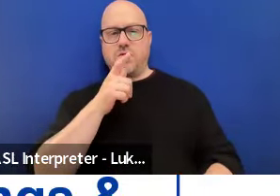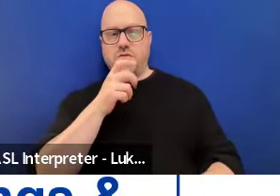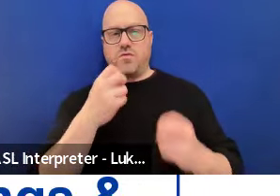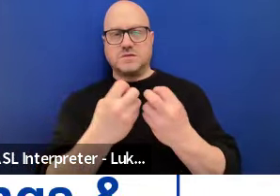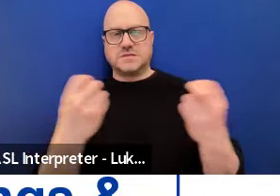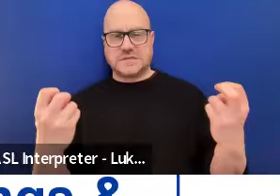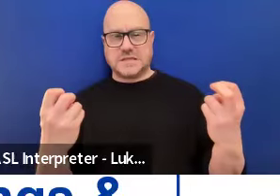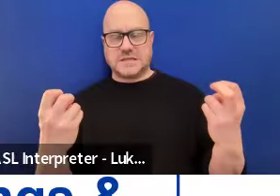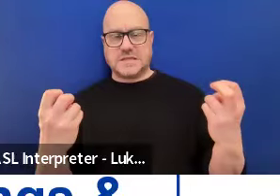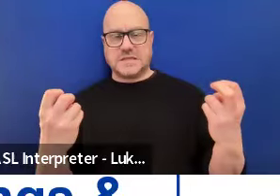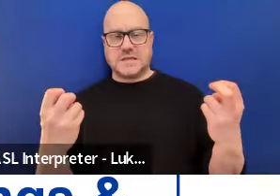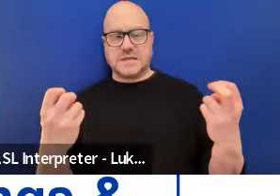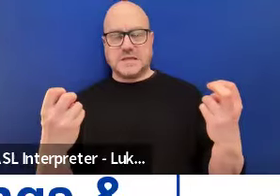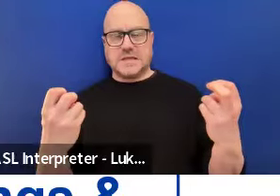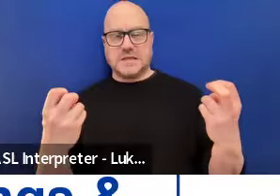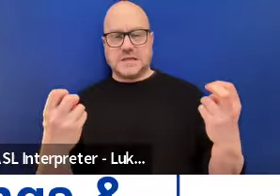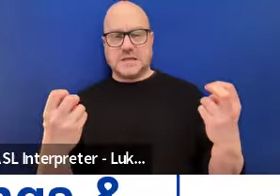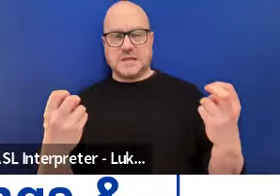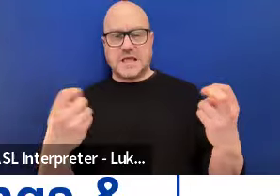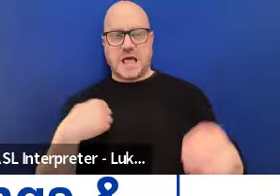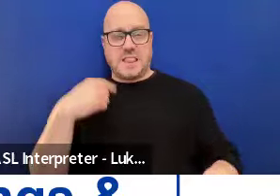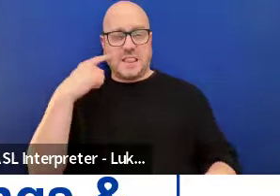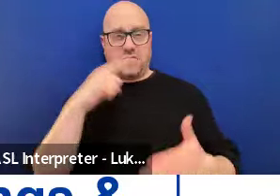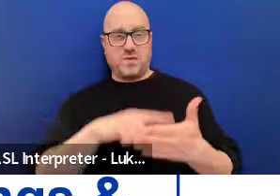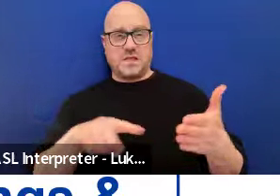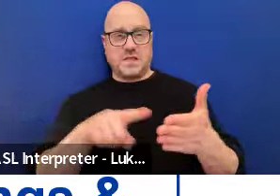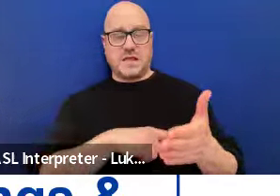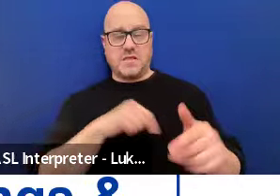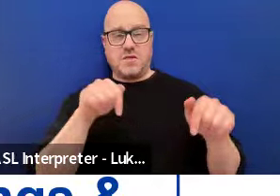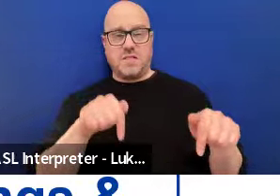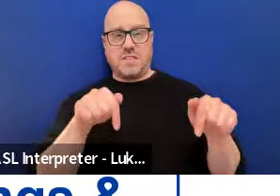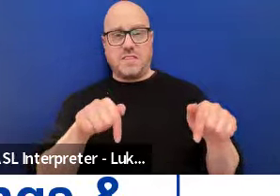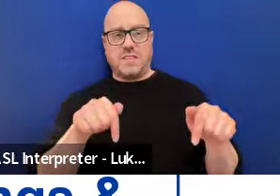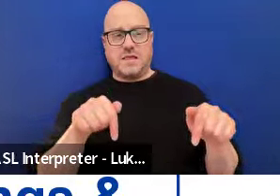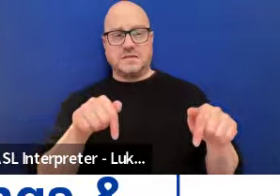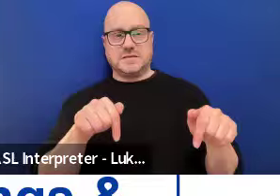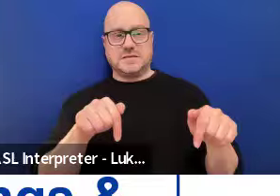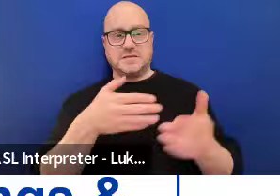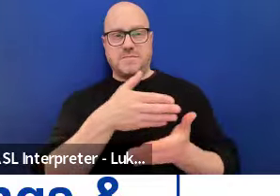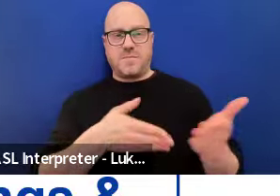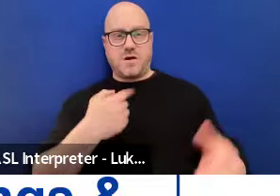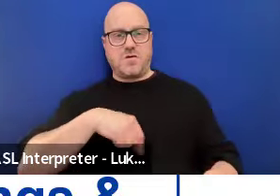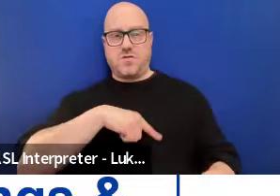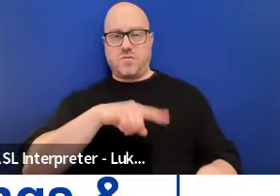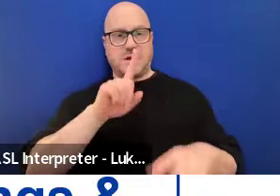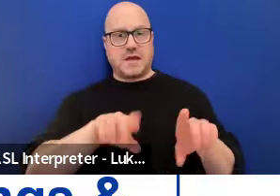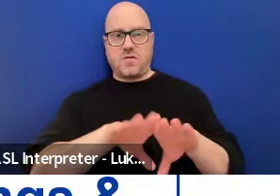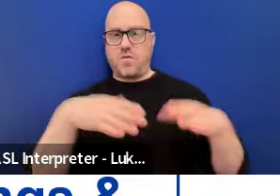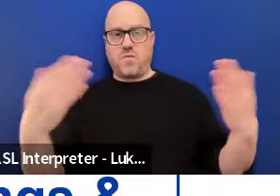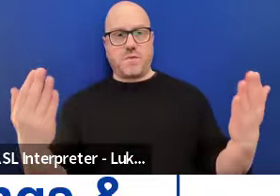WE CAN'T PIN THE BOARD ROOM. WE CAN SEE A LARGE PICTURE OF YOU SITTING THERE -- THE LARGE GROUP. IT IS CANCELLED ON THIS